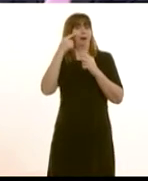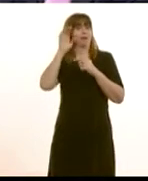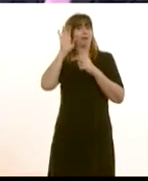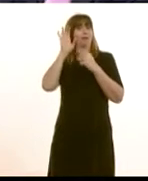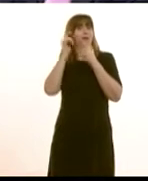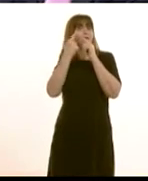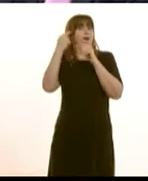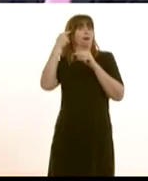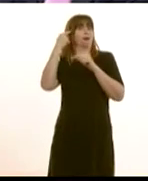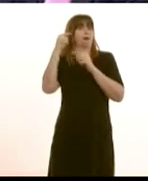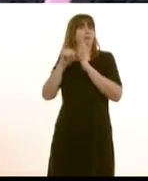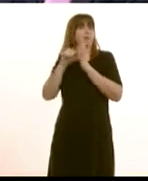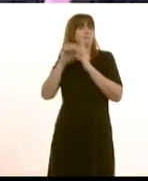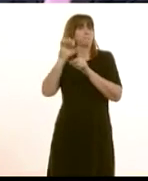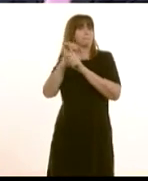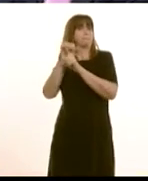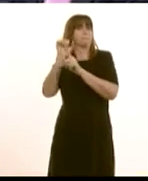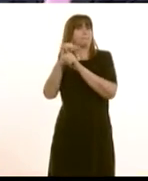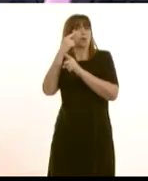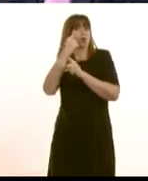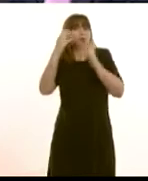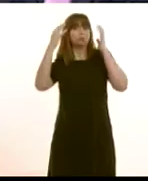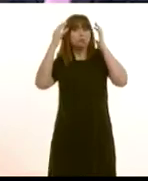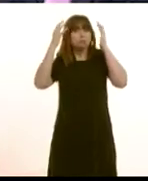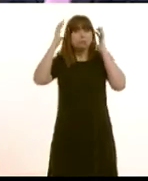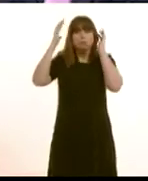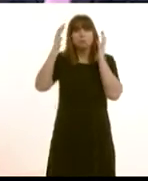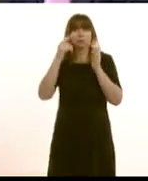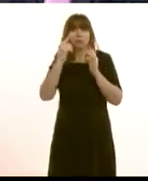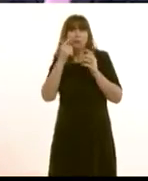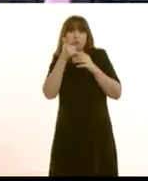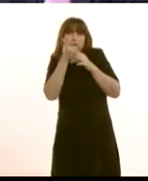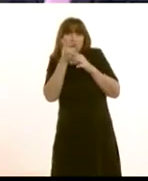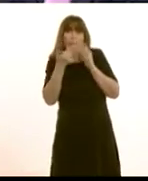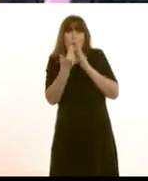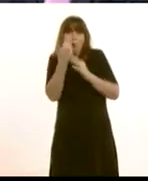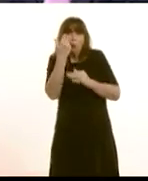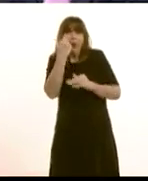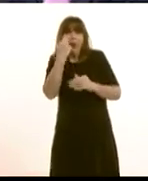care plan itself, of course, explains how we offer a holistic approach to peopleís